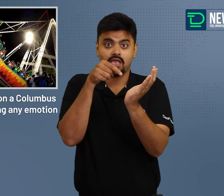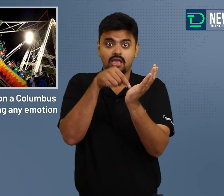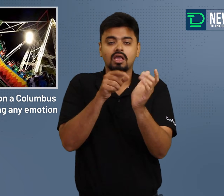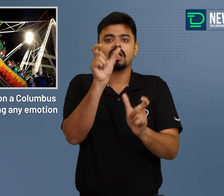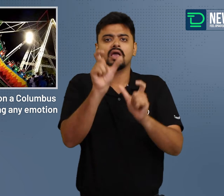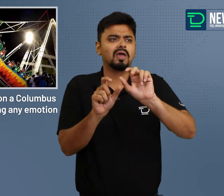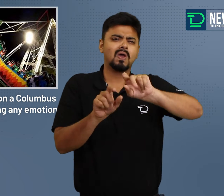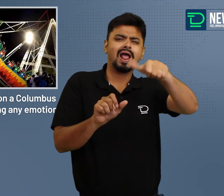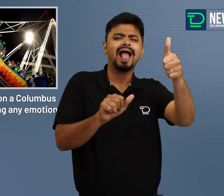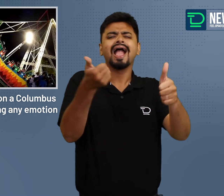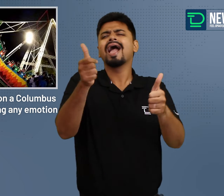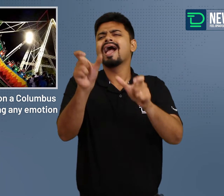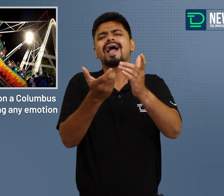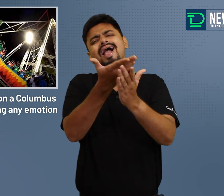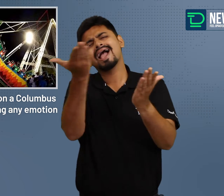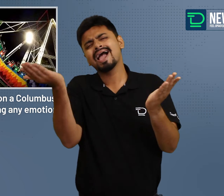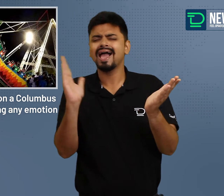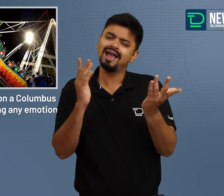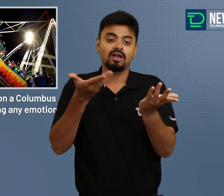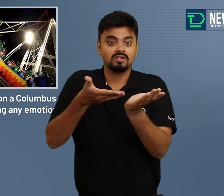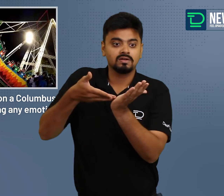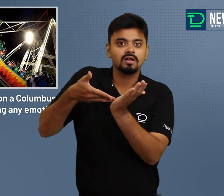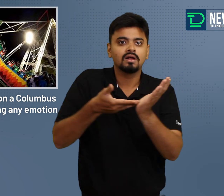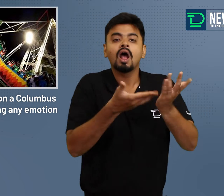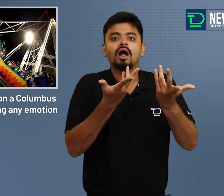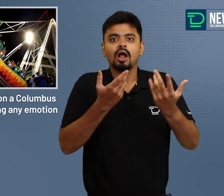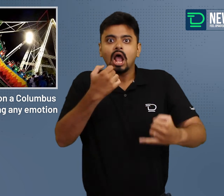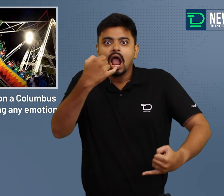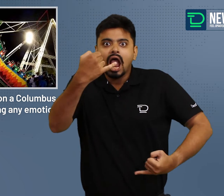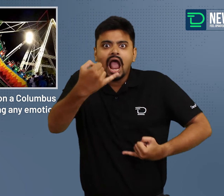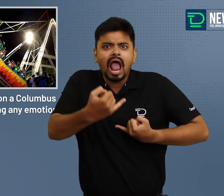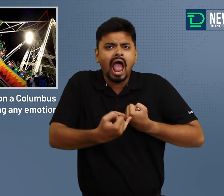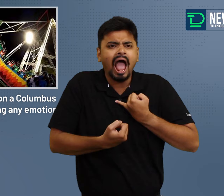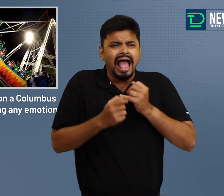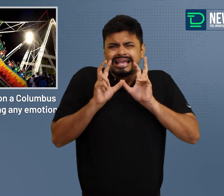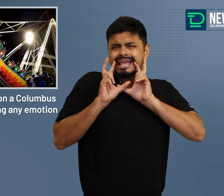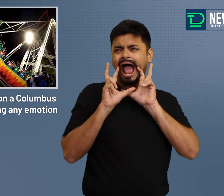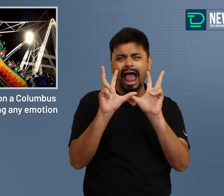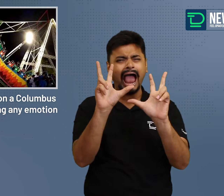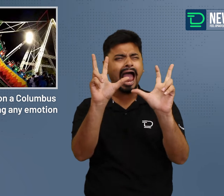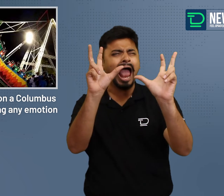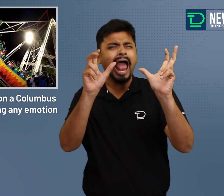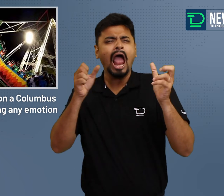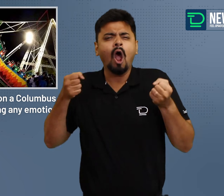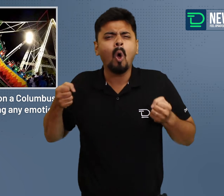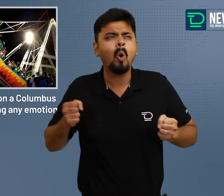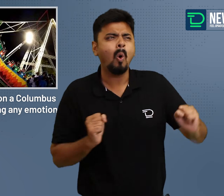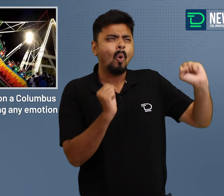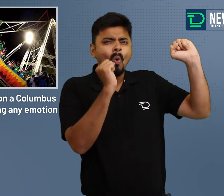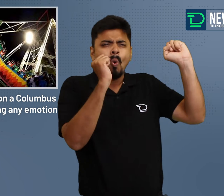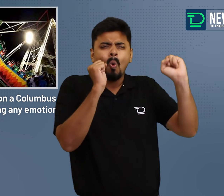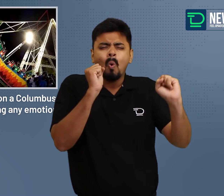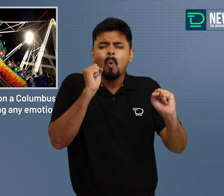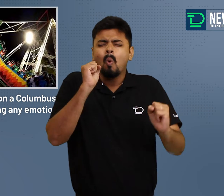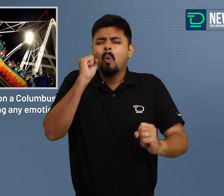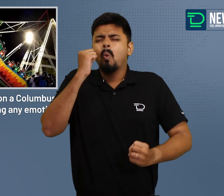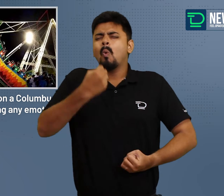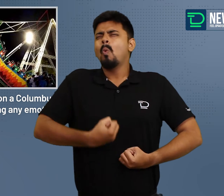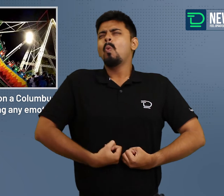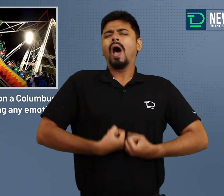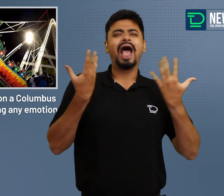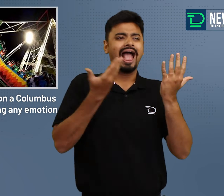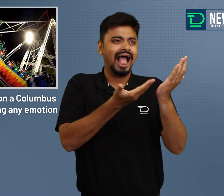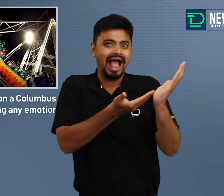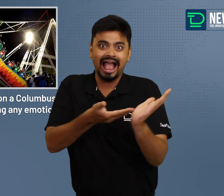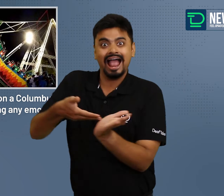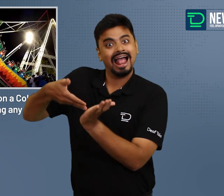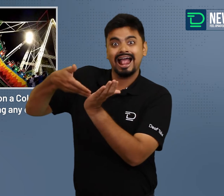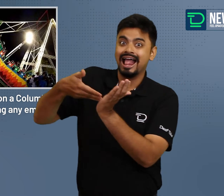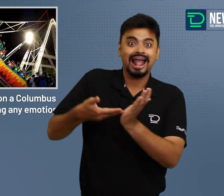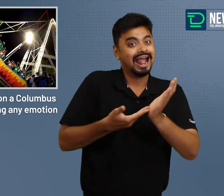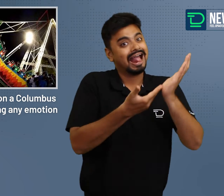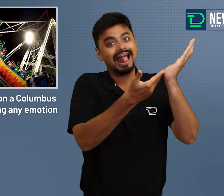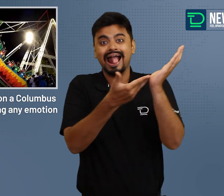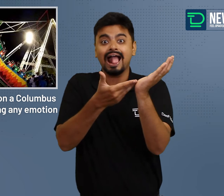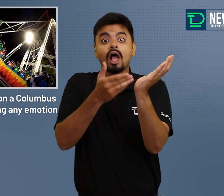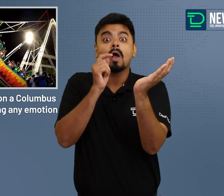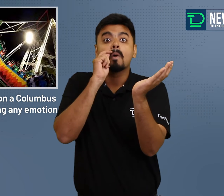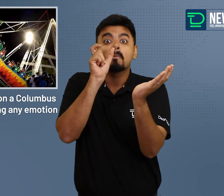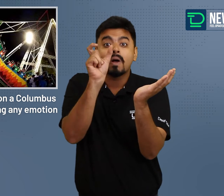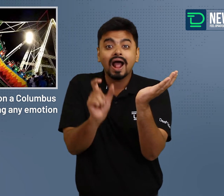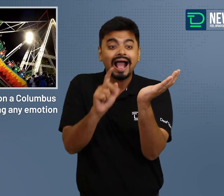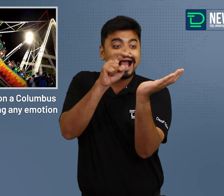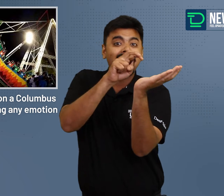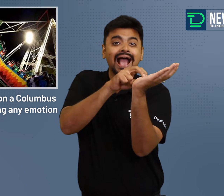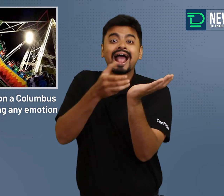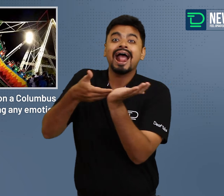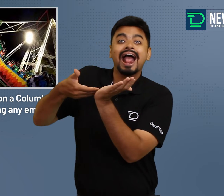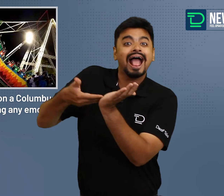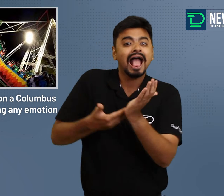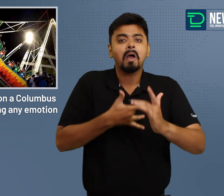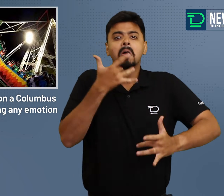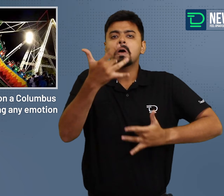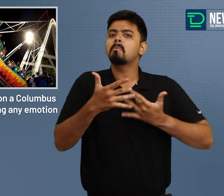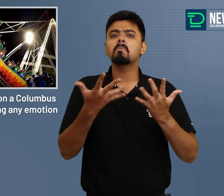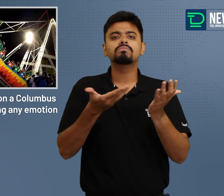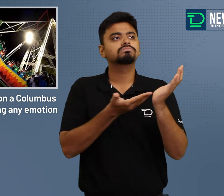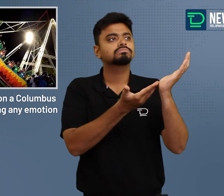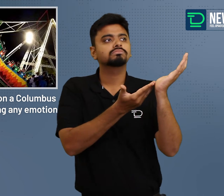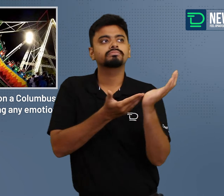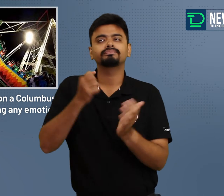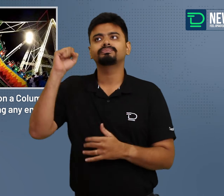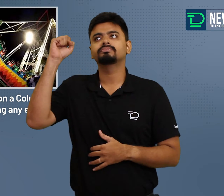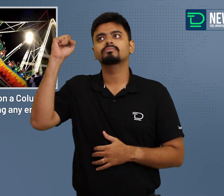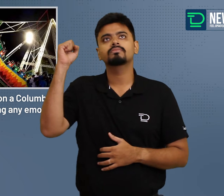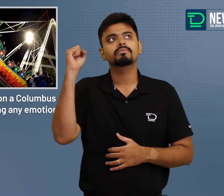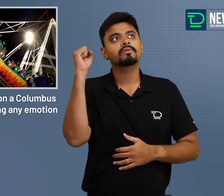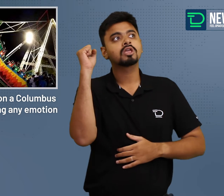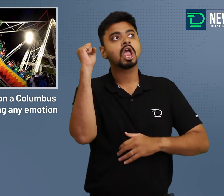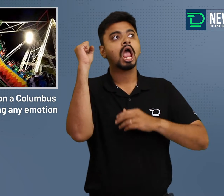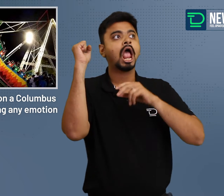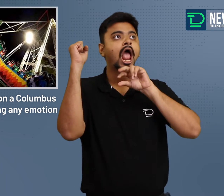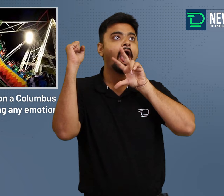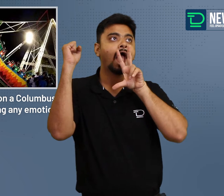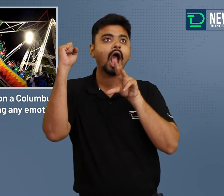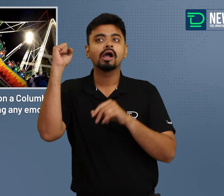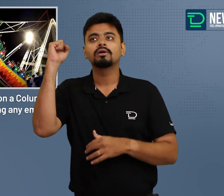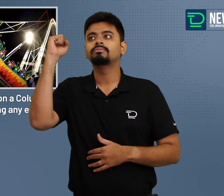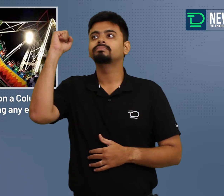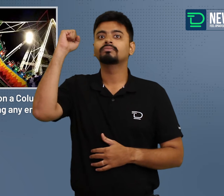As the other people on the ride screamed in excitement, the young boy was seen yawning.